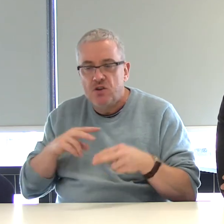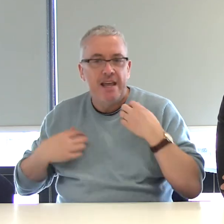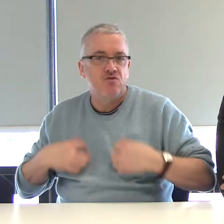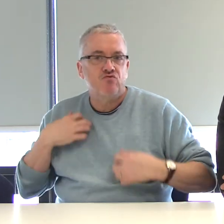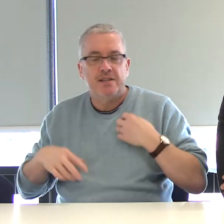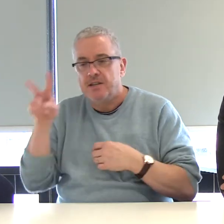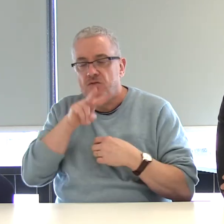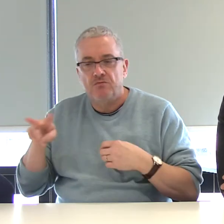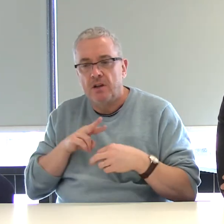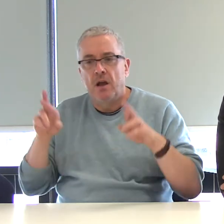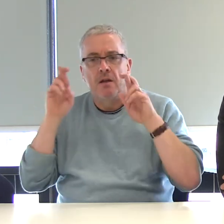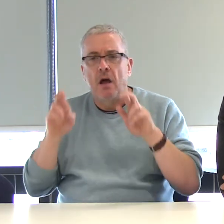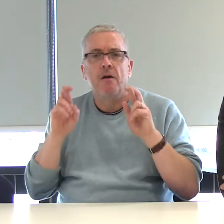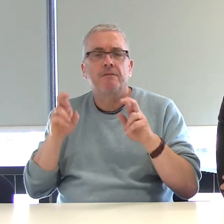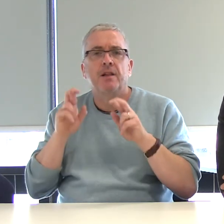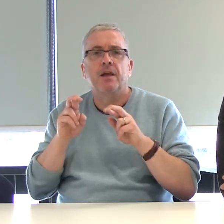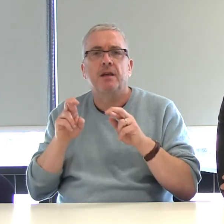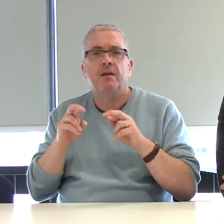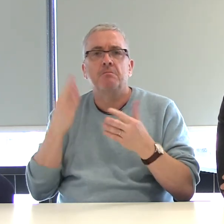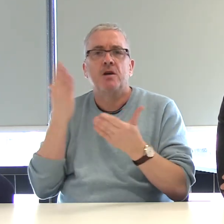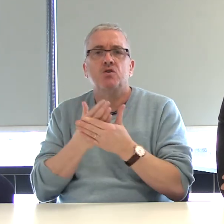And hopefully still engage with us as an organisation